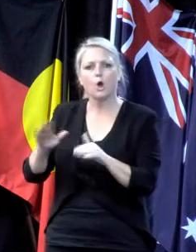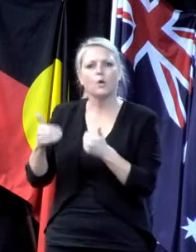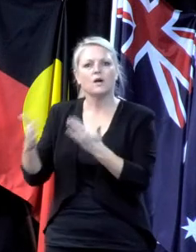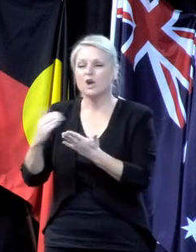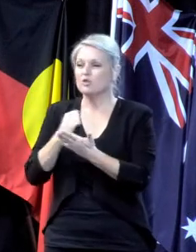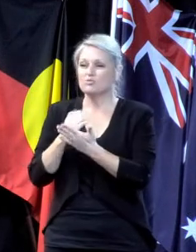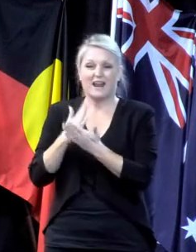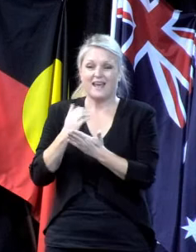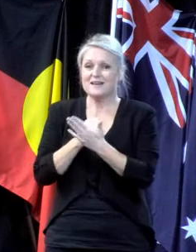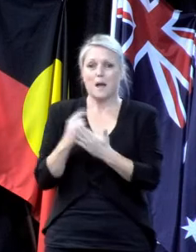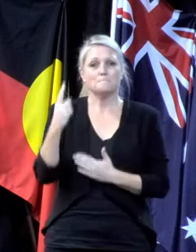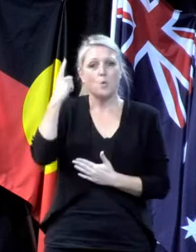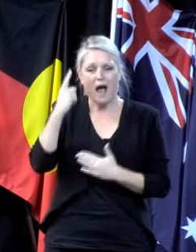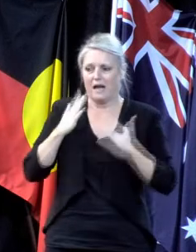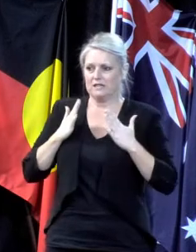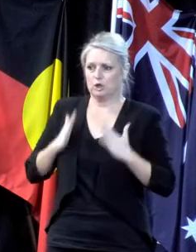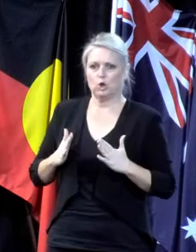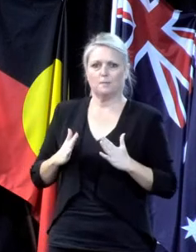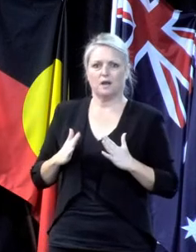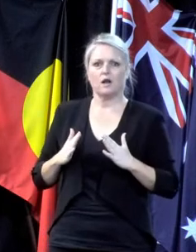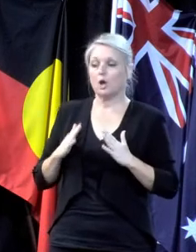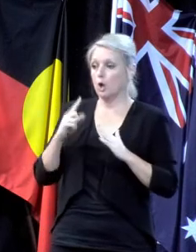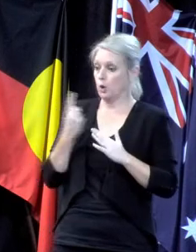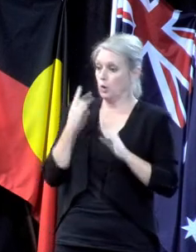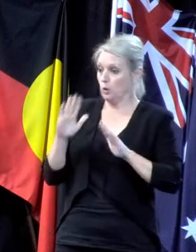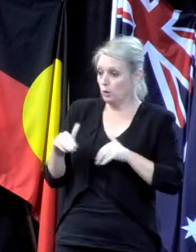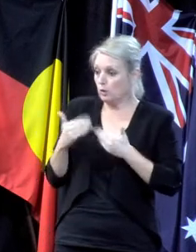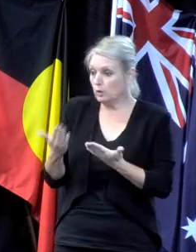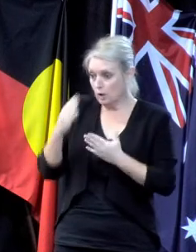is the quality of the person delivering the program. And I think we’ve always got to remember that.